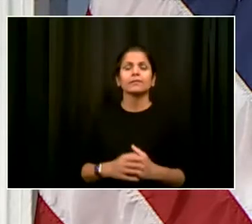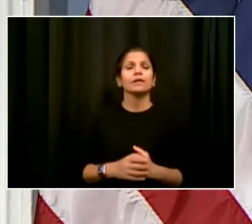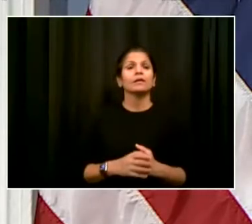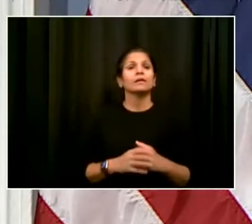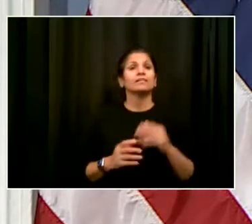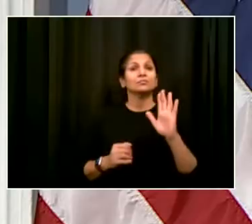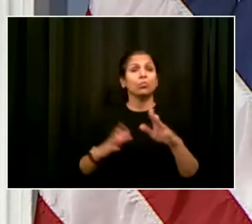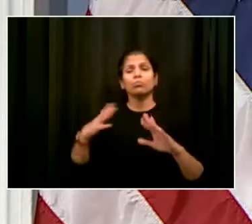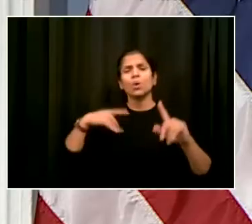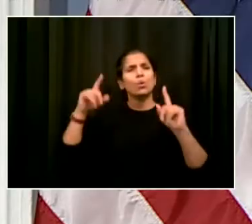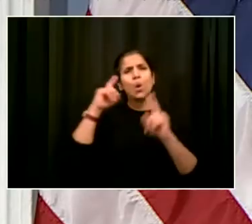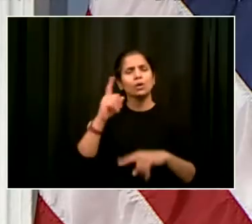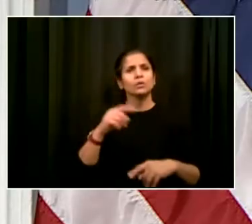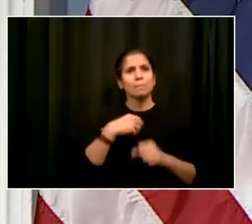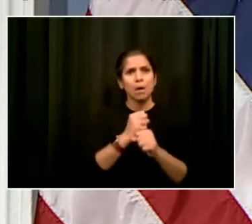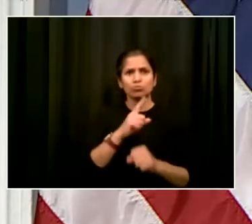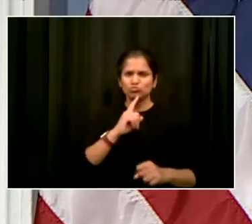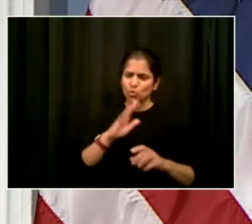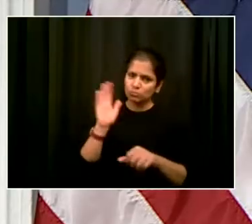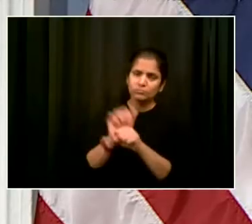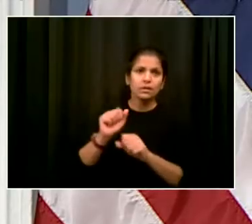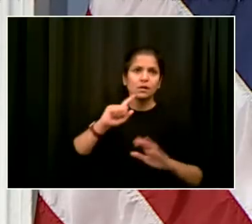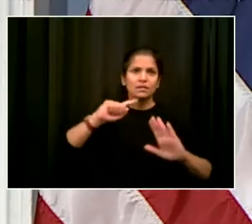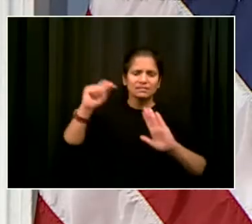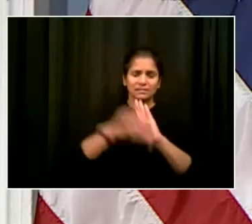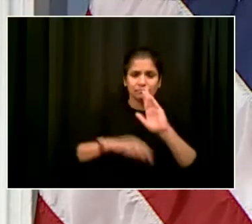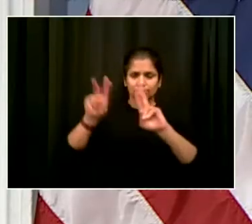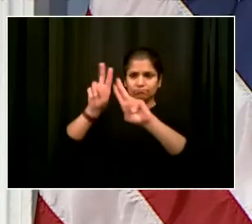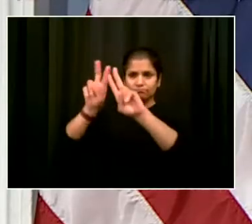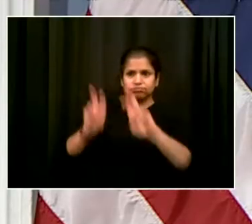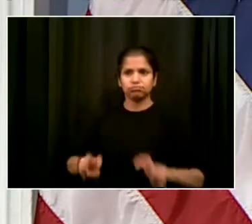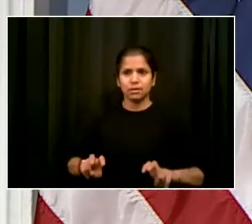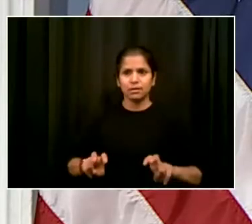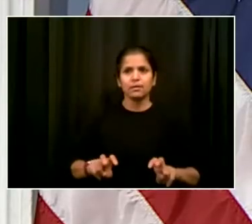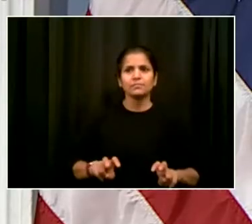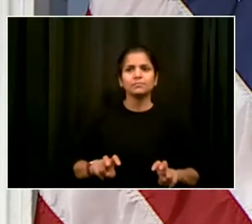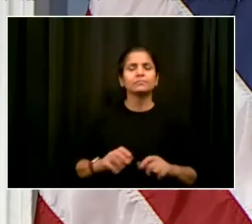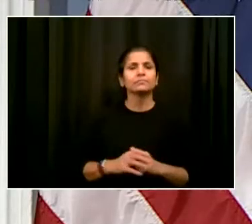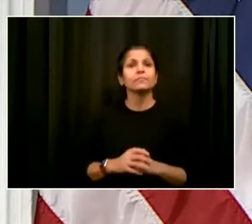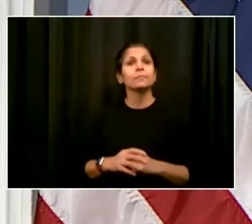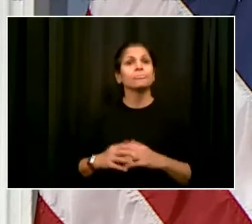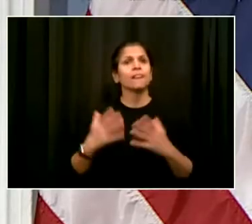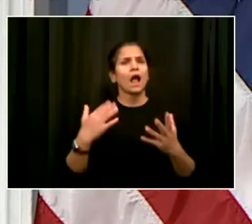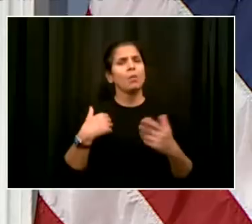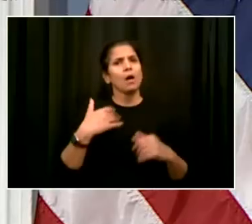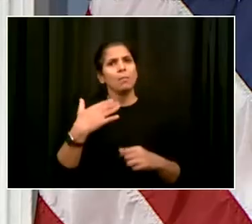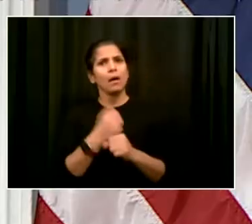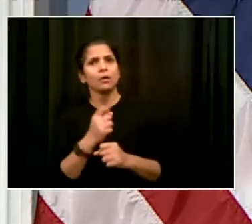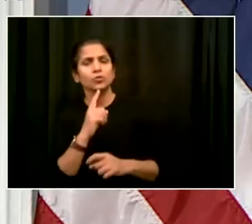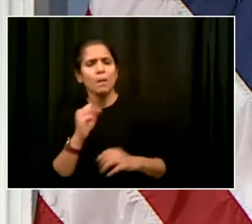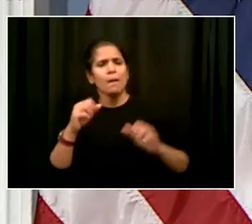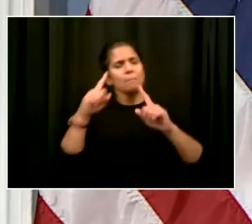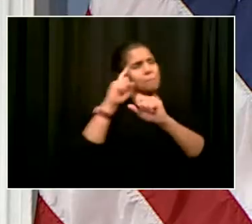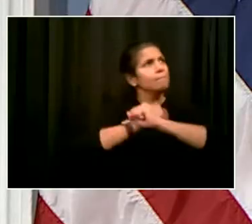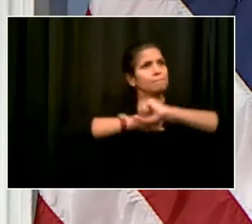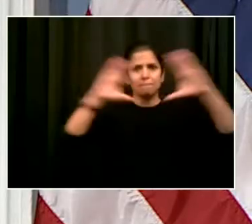LOSS OF AFFINITY GROUPS, LOTS OF DIFFERENT GRADE LEVELS, LOTS OF DIFFERENT SUBJECT MATTERS BUT THE GOAL HERE IS S TOHHAVE SOMETHTHGIN THAT T IS ROBUST, AN AAESSSSSSENMT THAT IS ALSO